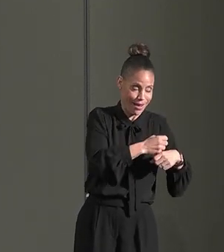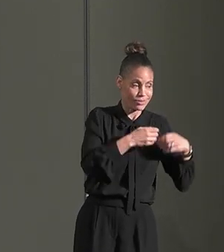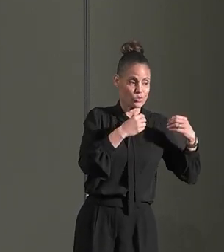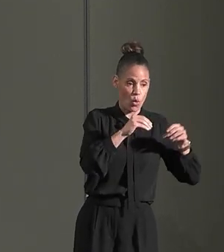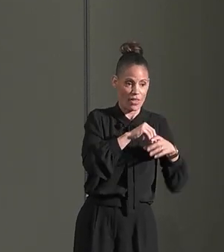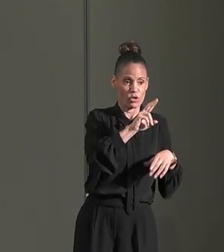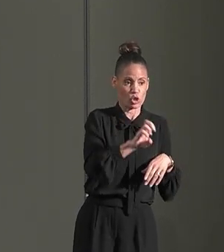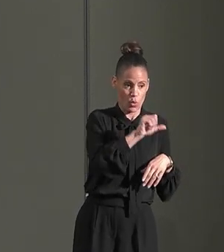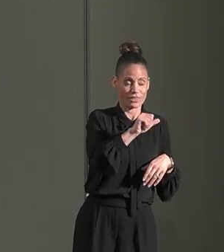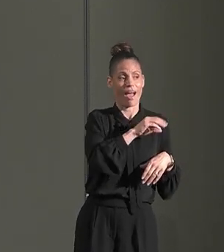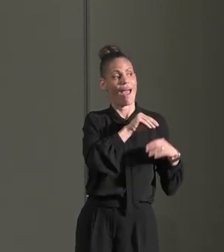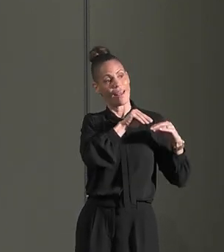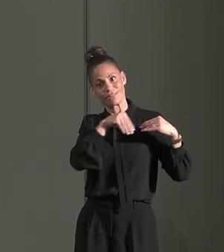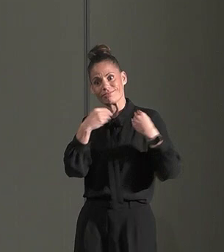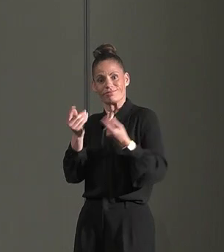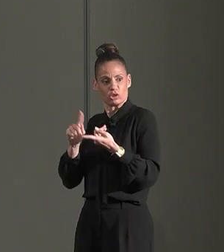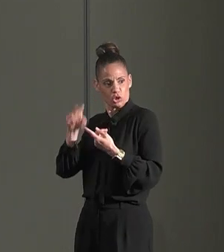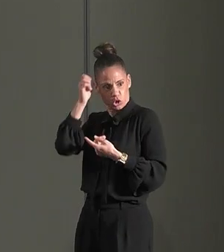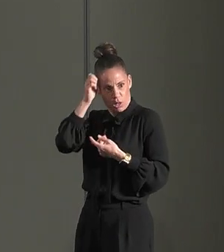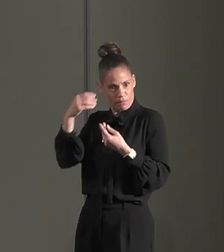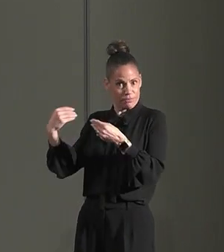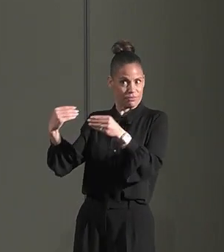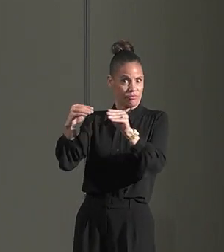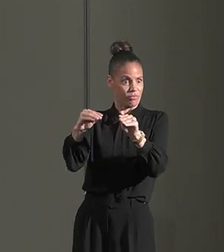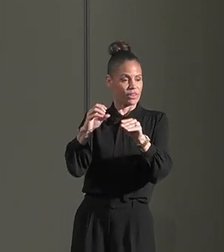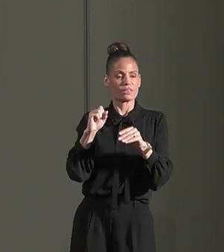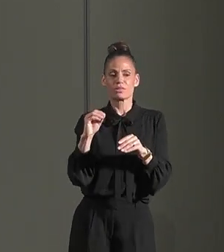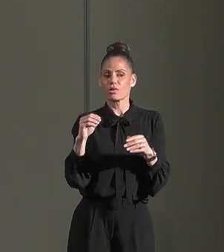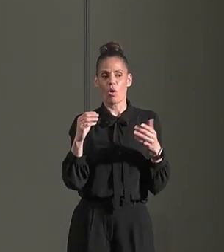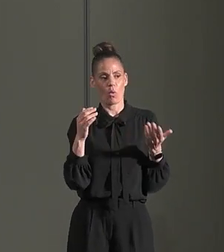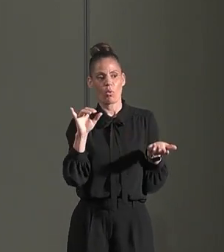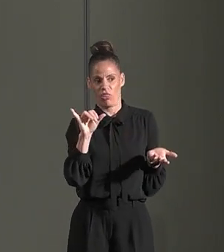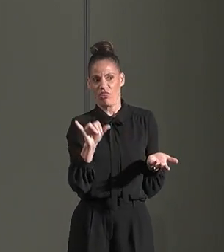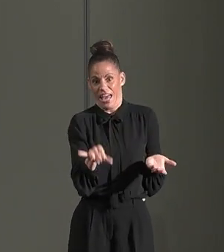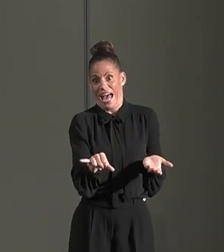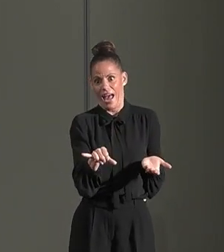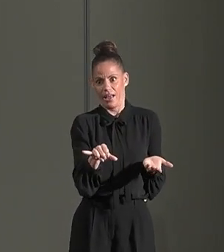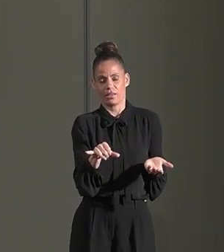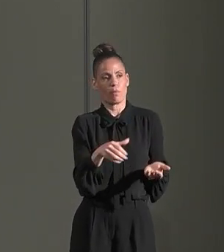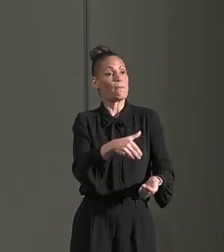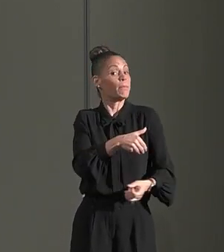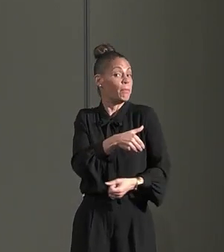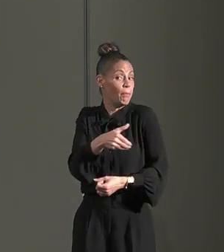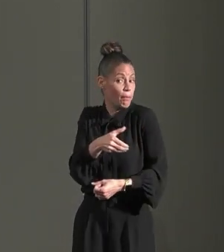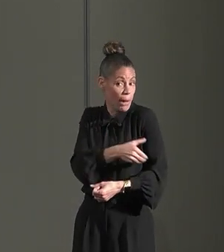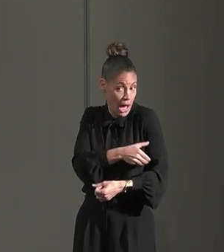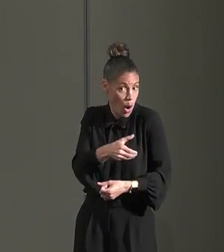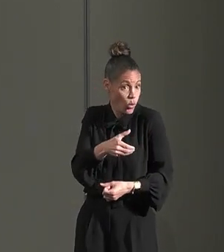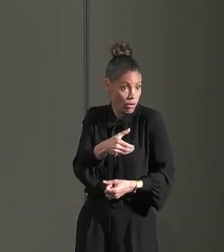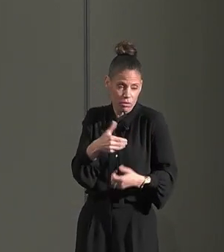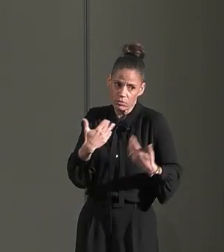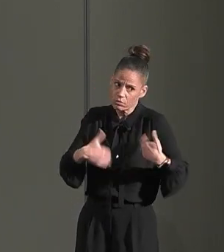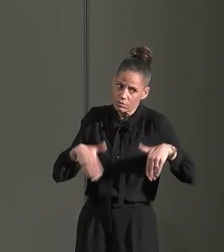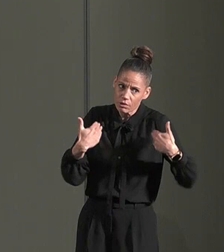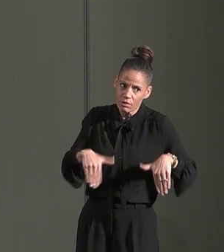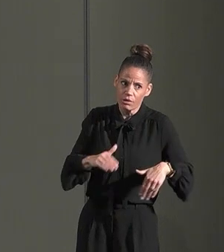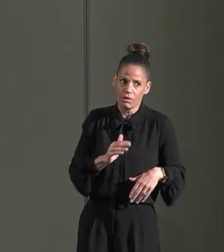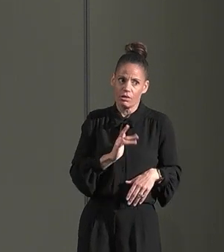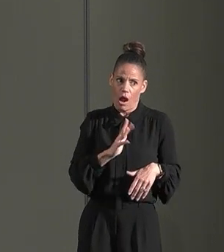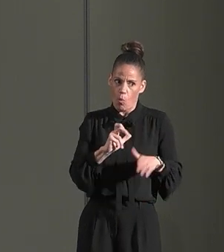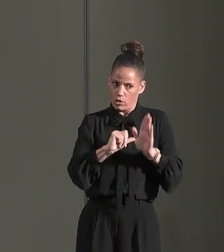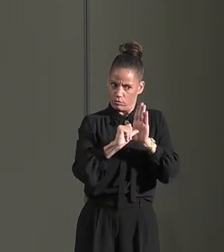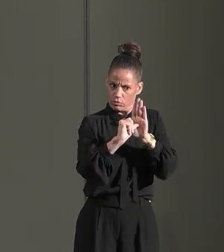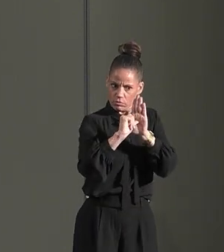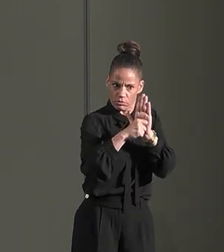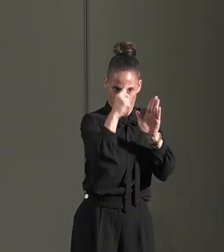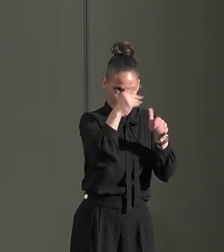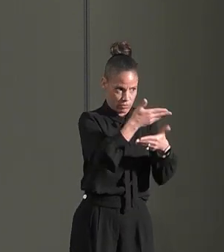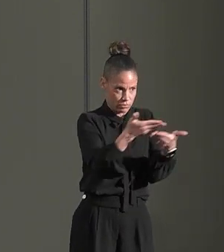States and Europe. So that -- that -- that power is something that I wanted people to understand.